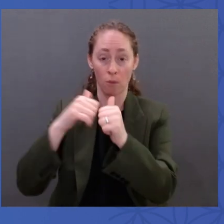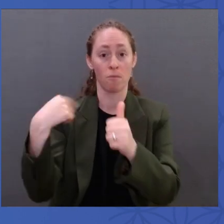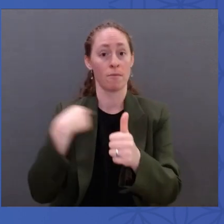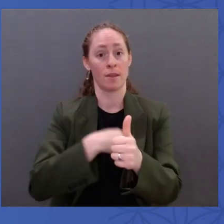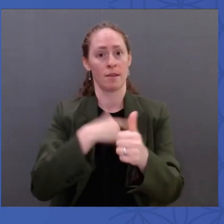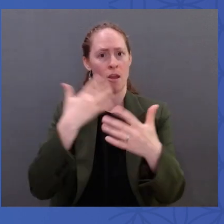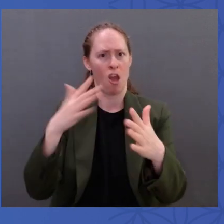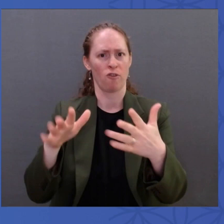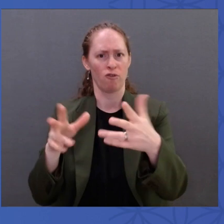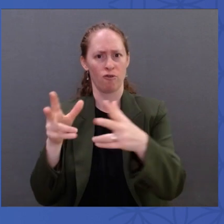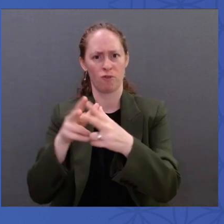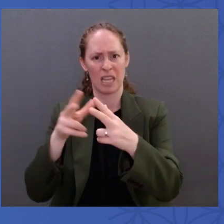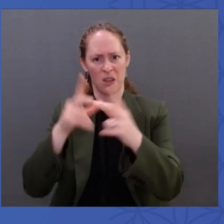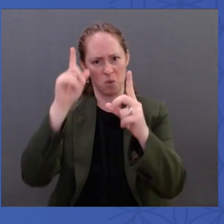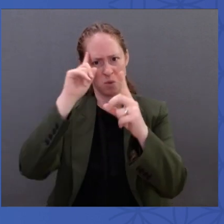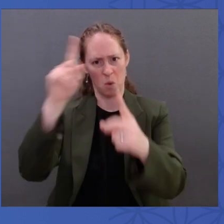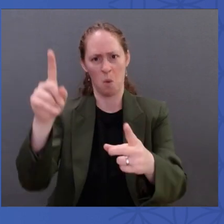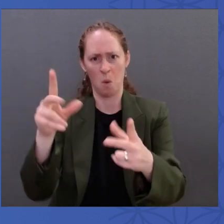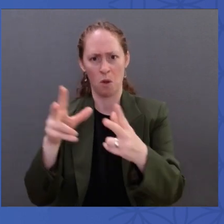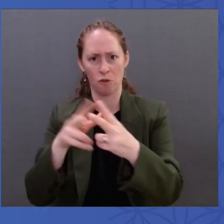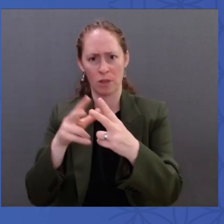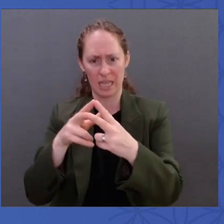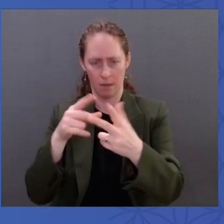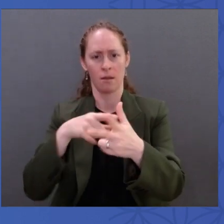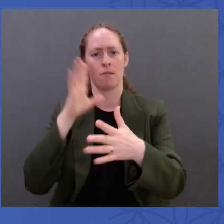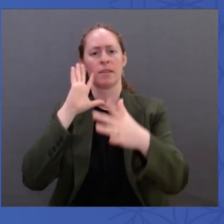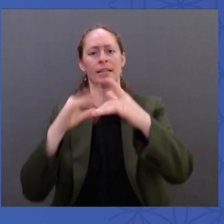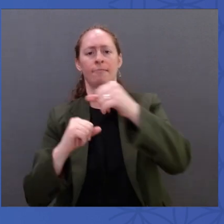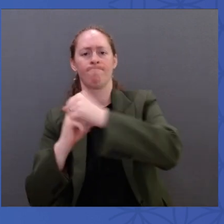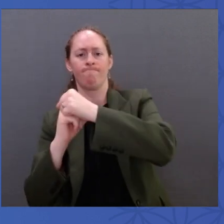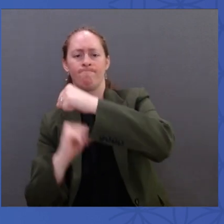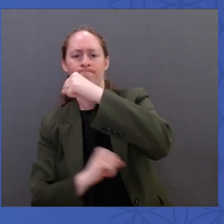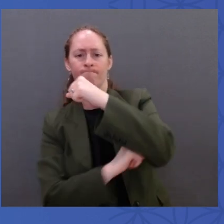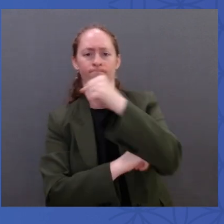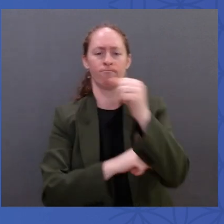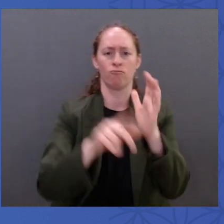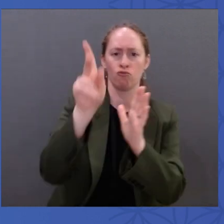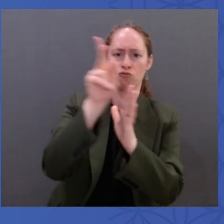Pursuing economic prosperity. And ensuring peace and stability.